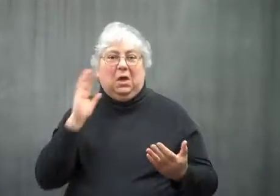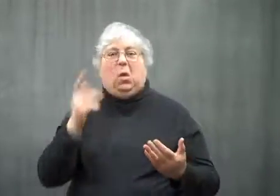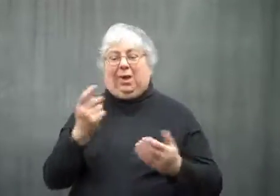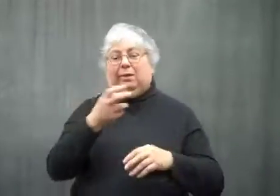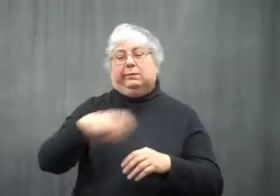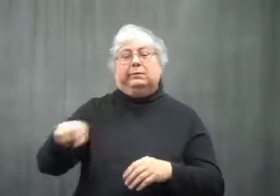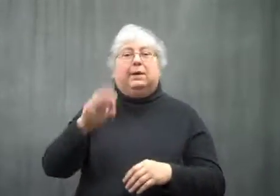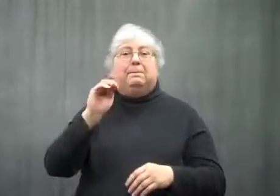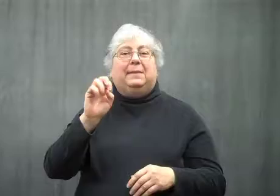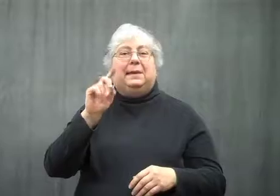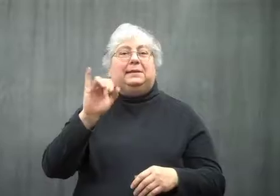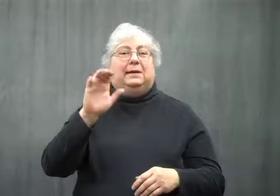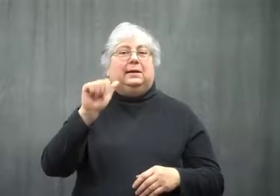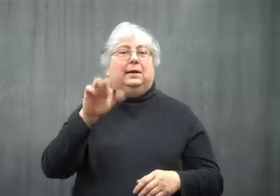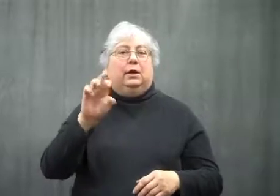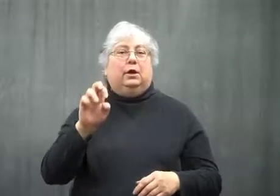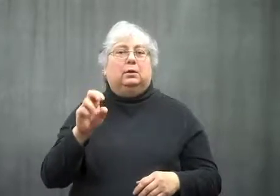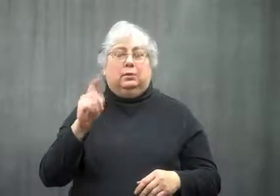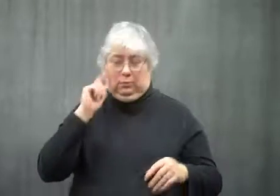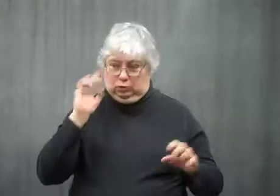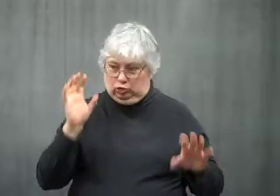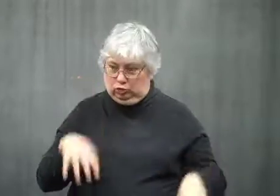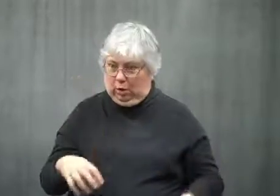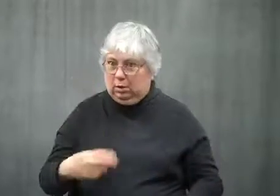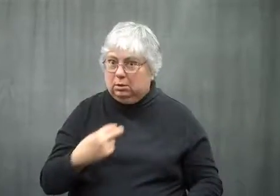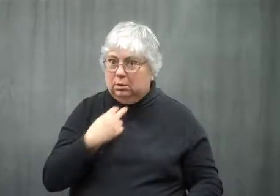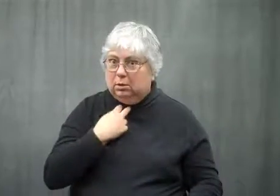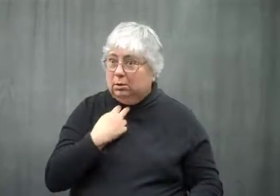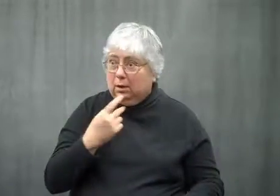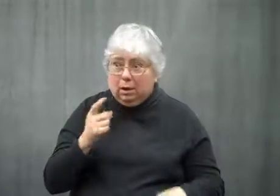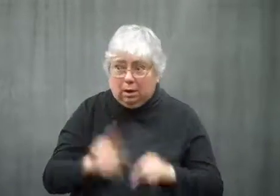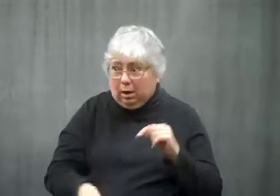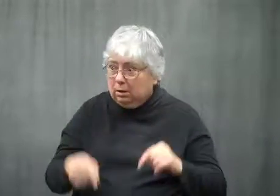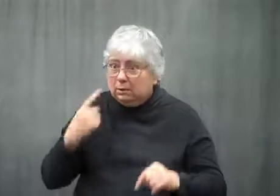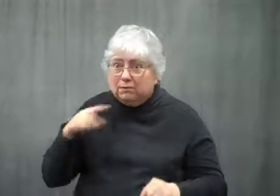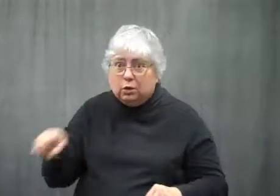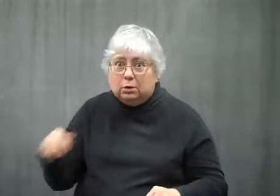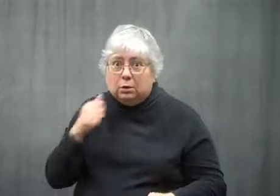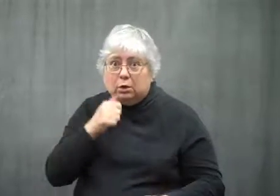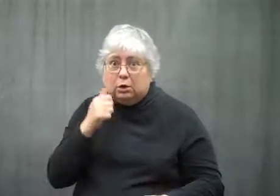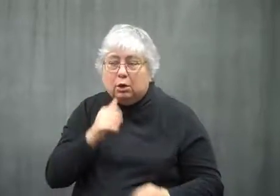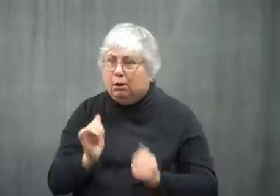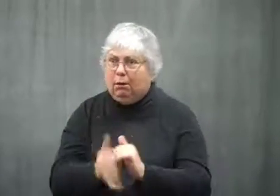They'll be covered by Medicare, and were shocked to find Aria would not be covered.